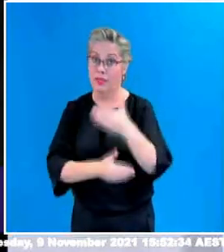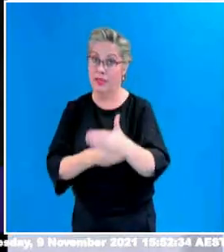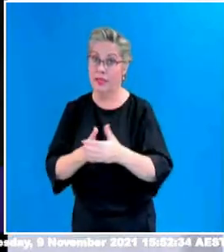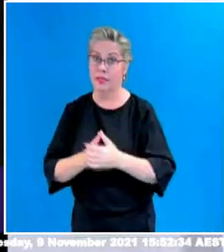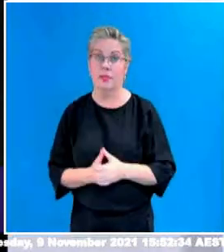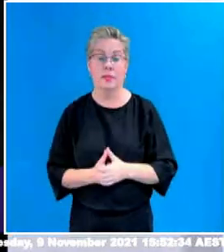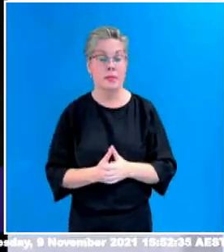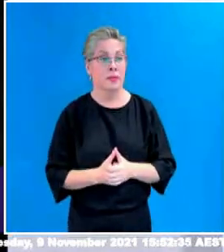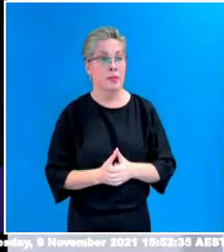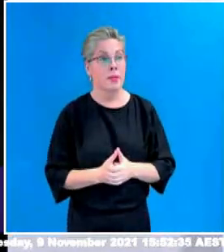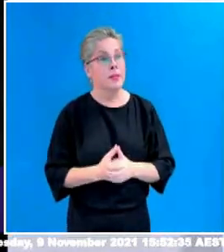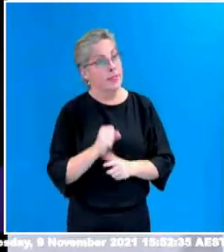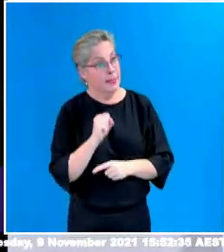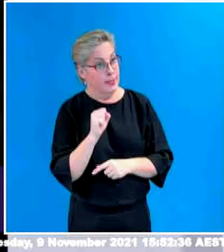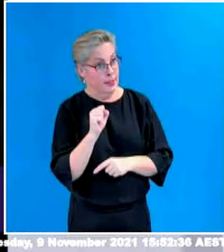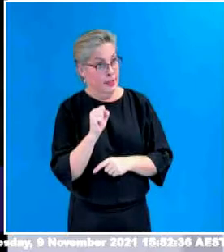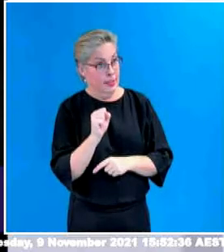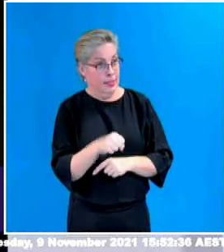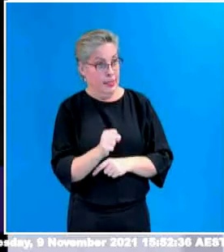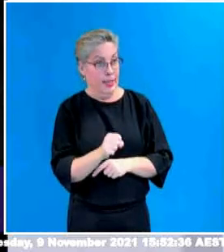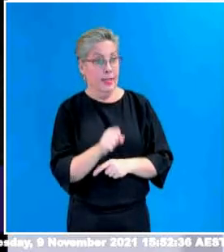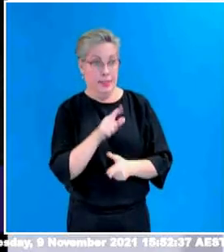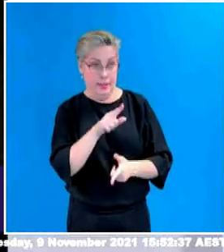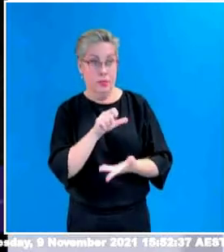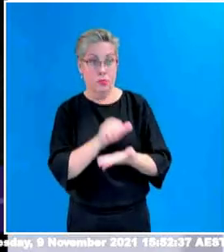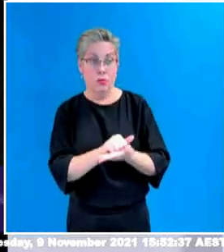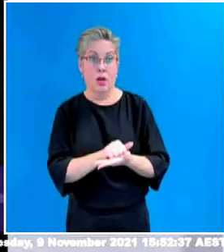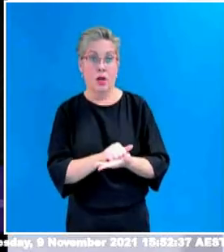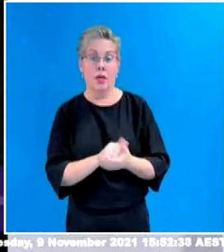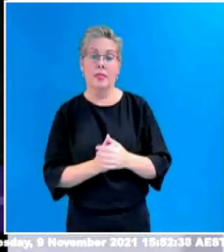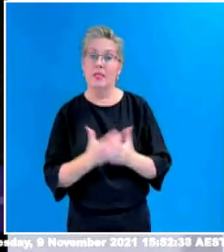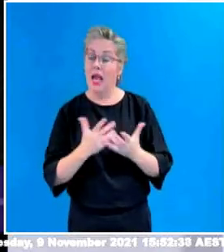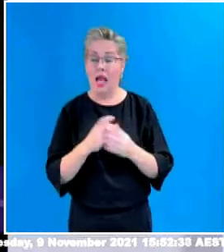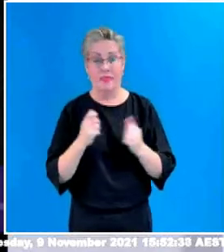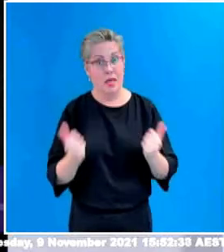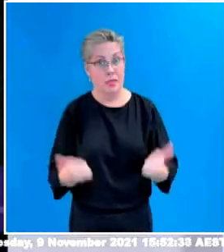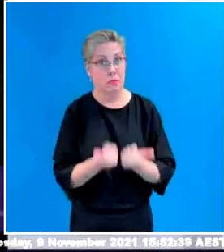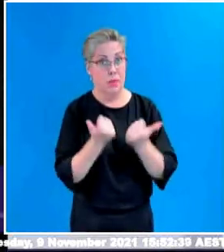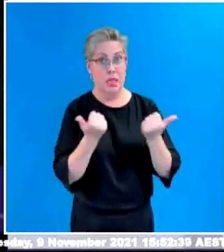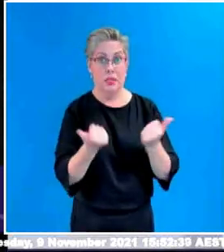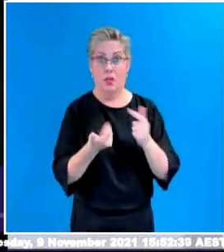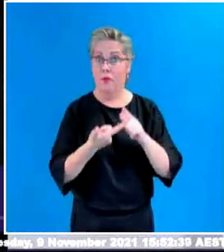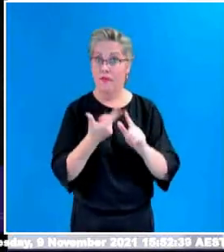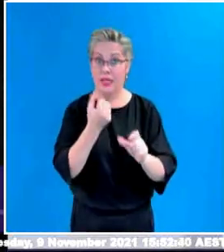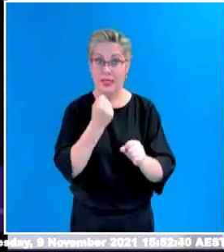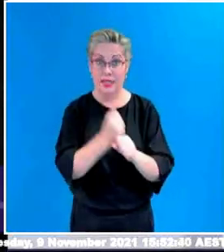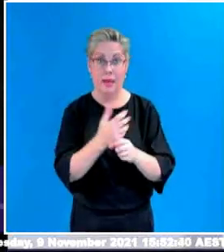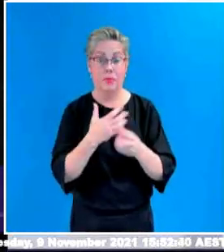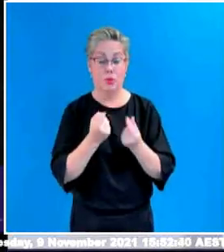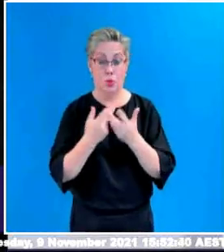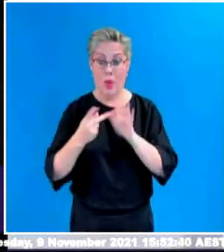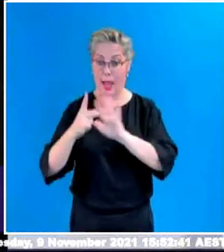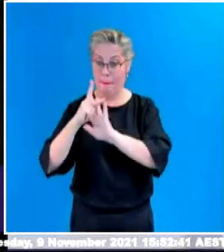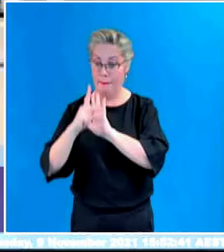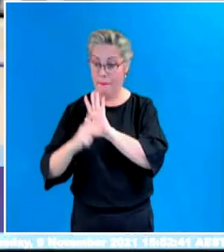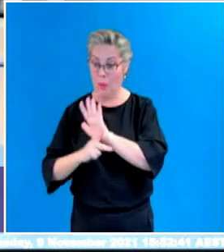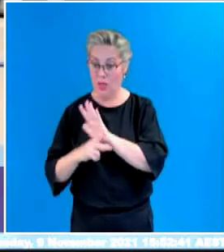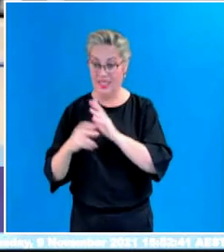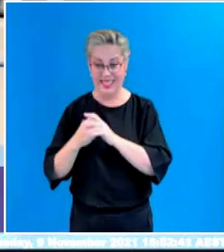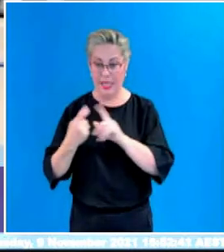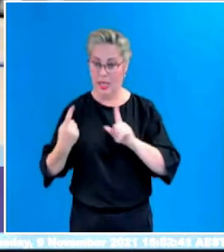Certainly there have been lots of examples of policy change since the